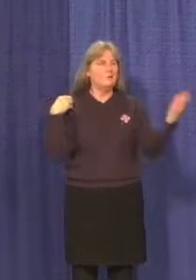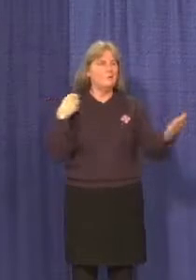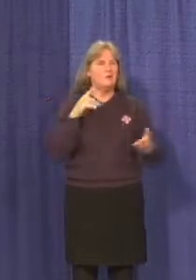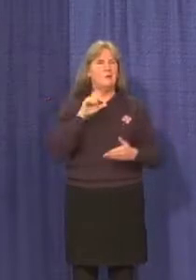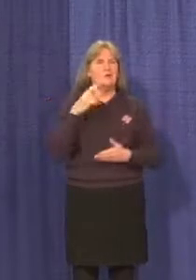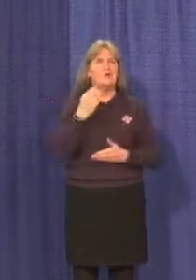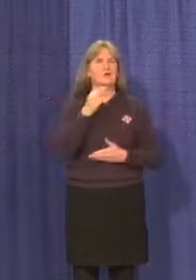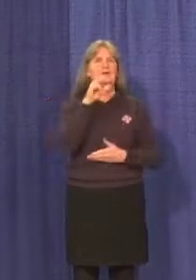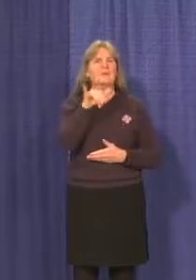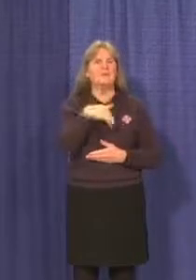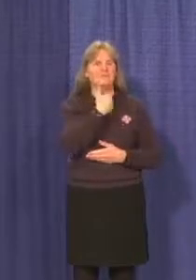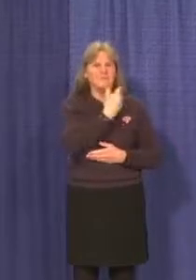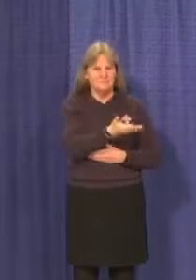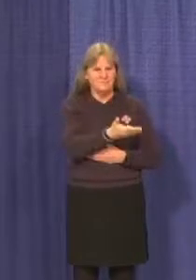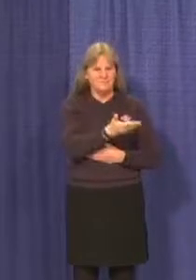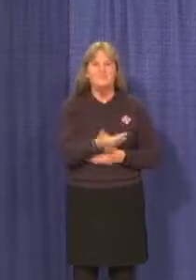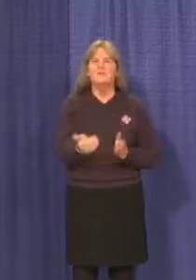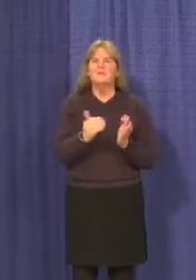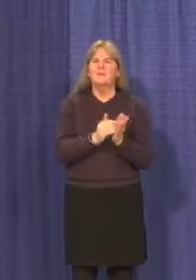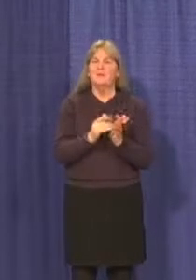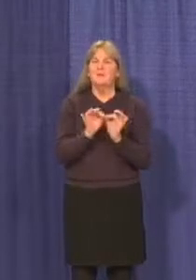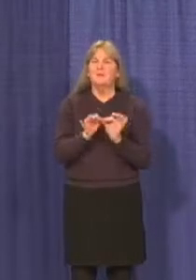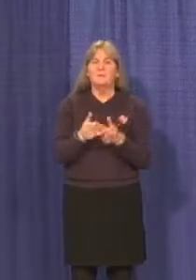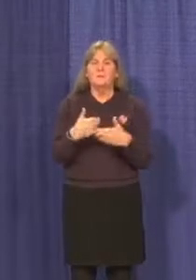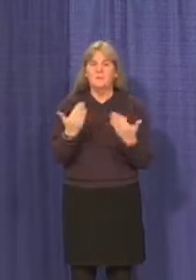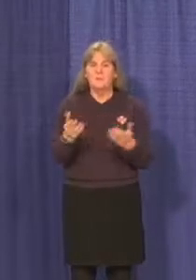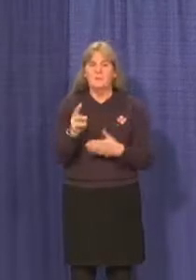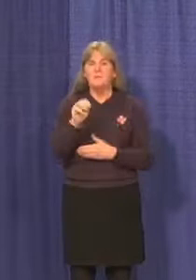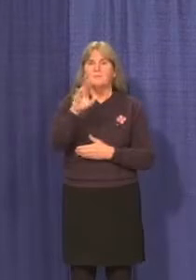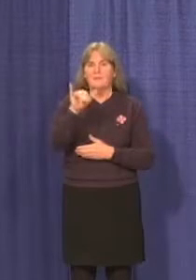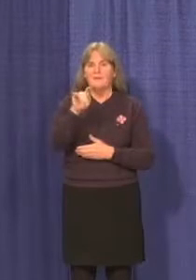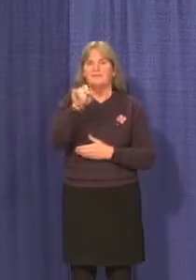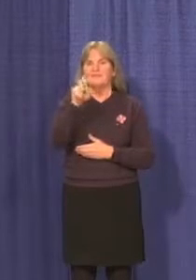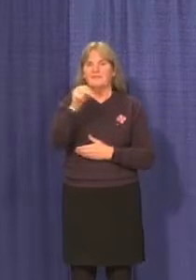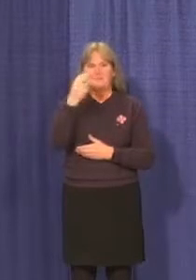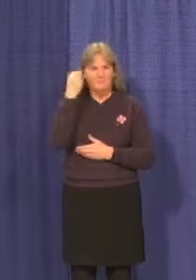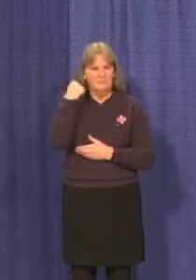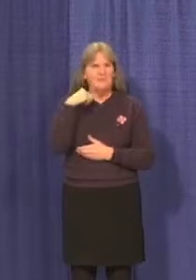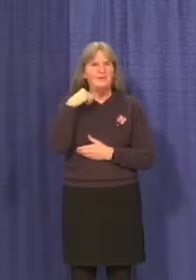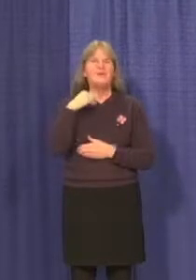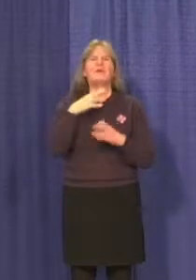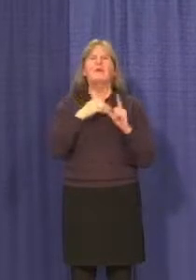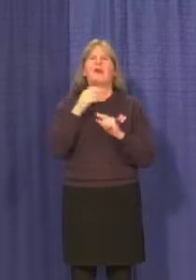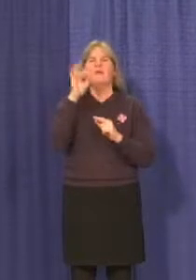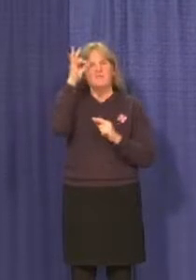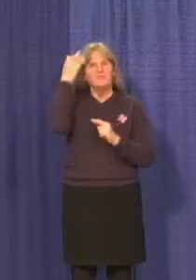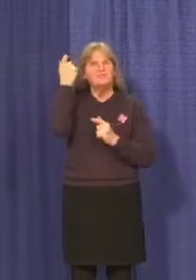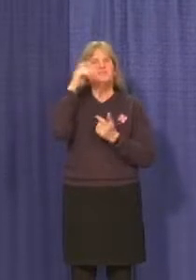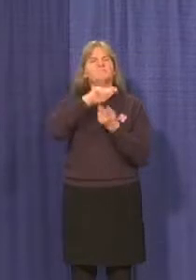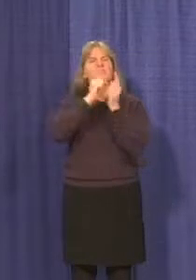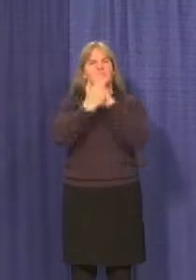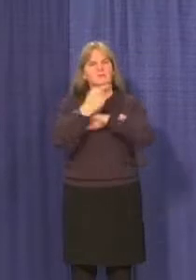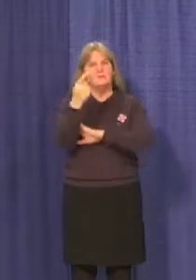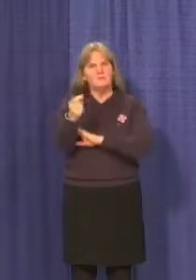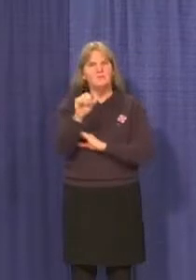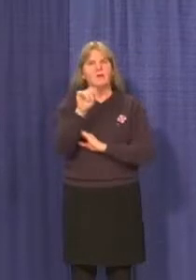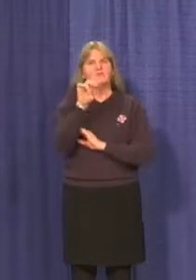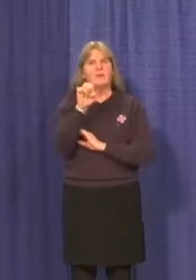Officer of health, Dr Brendan Hanley. Our sign language interpreter Mary Tiessen and Andre Bourcier from French language services